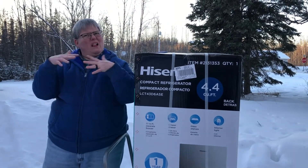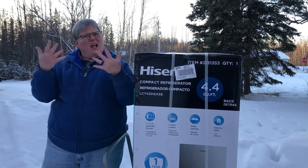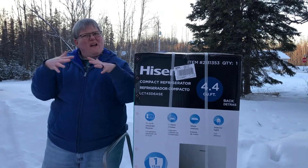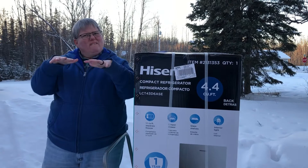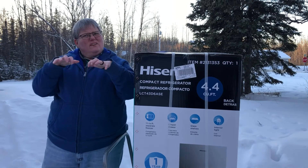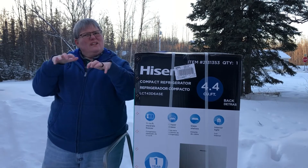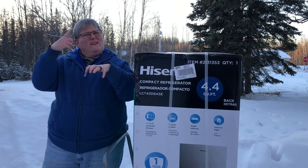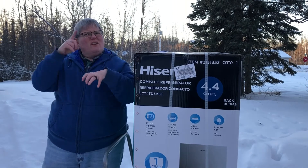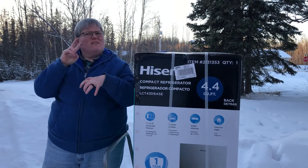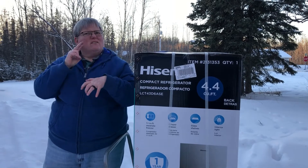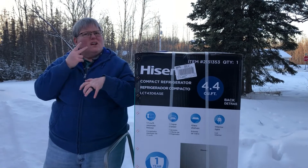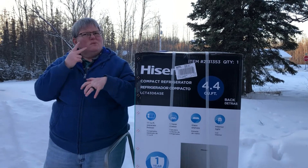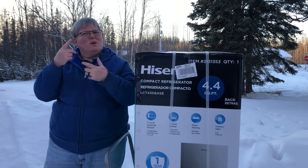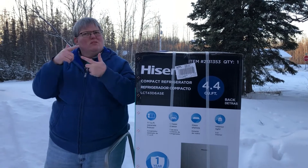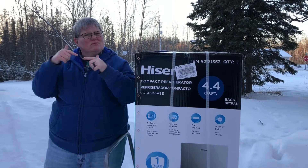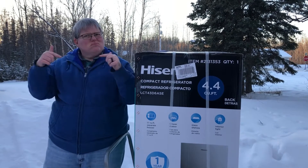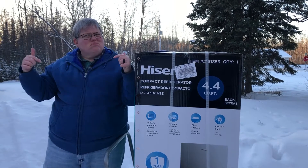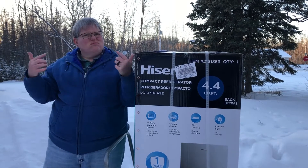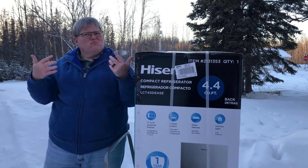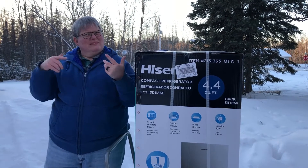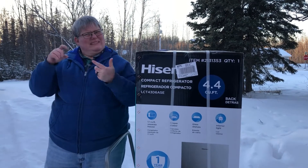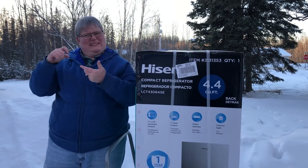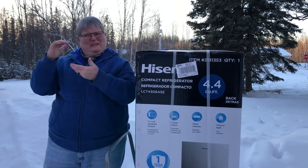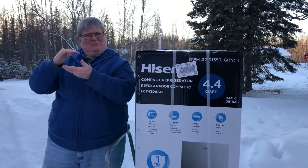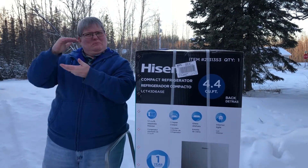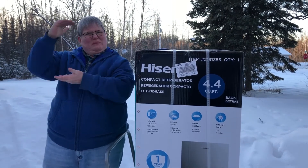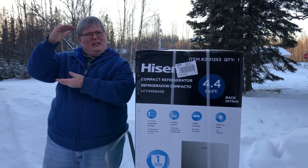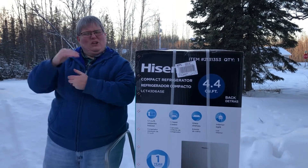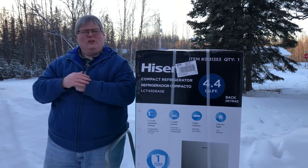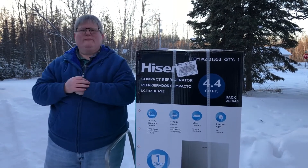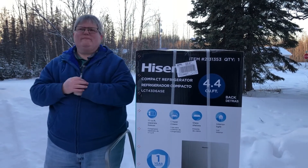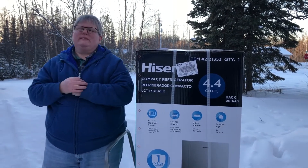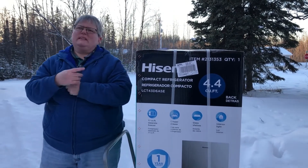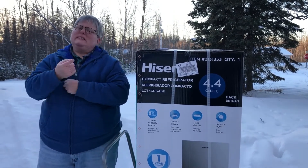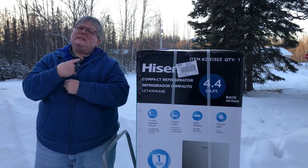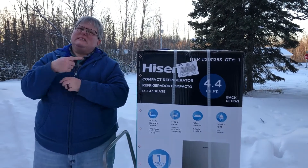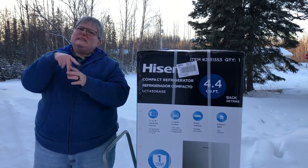I use a lot of freezer space for vegetables and things. We needed to be a little bigger.